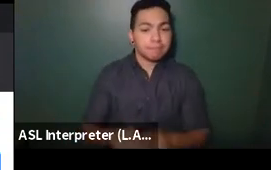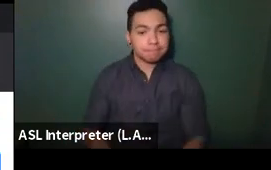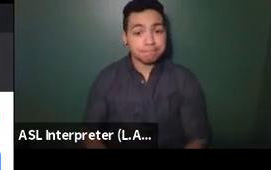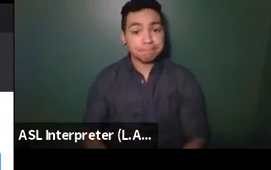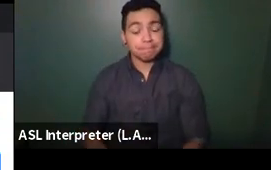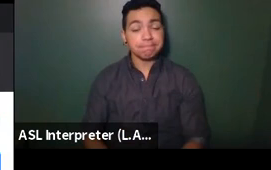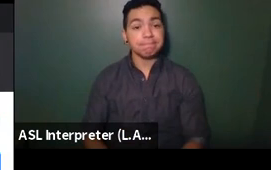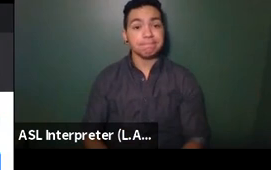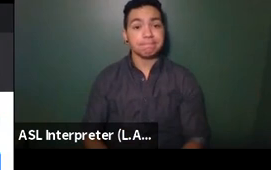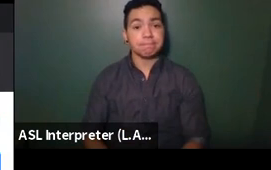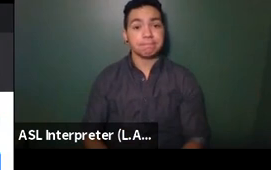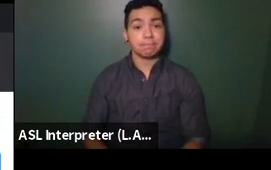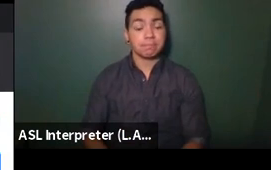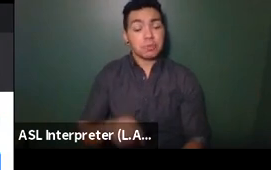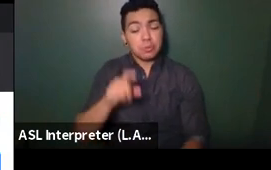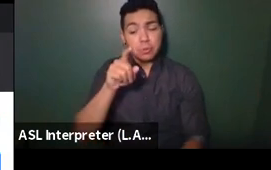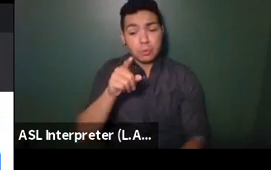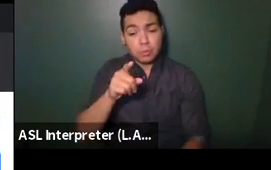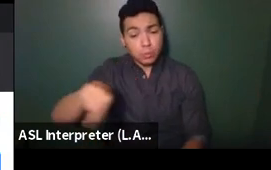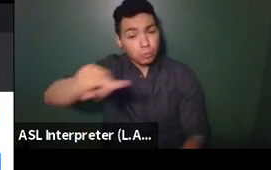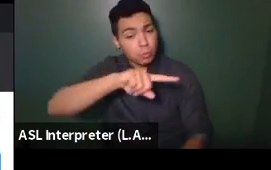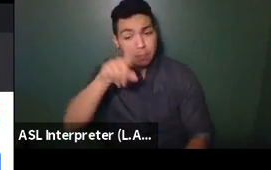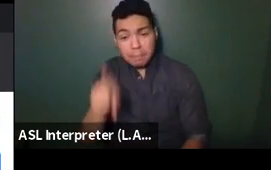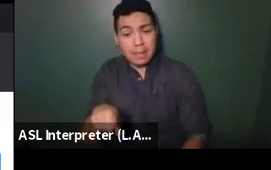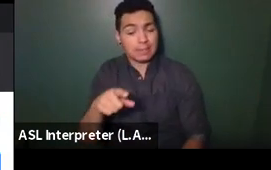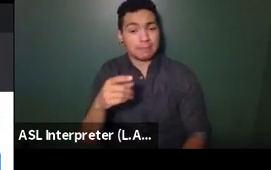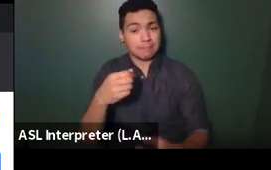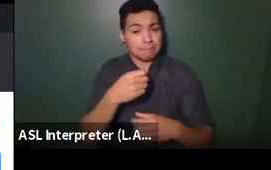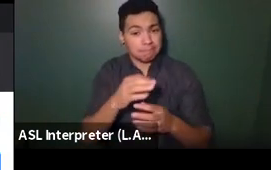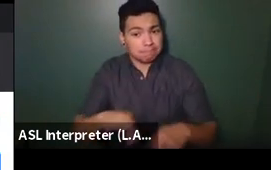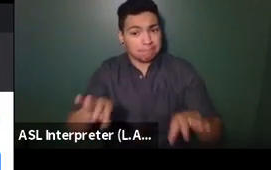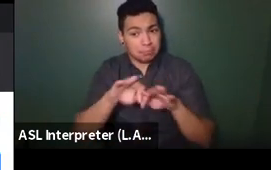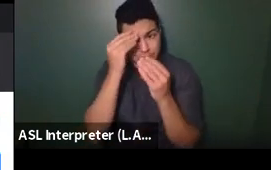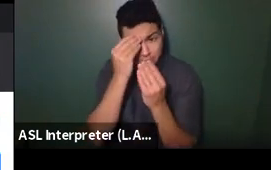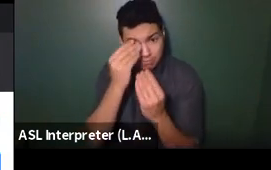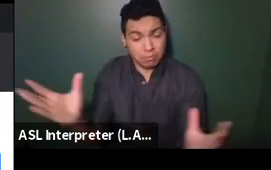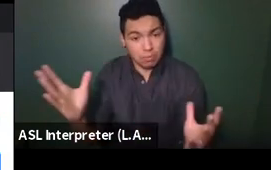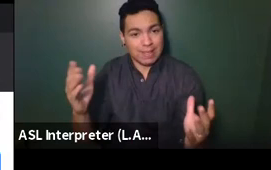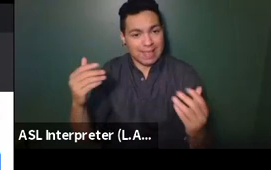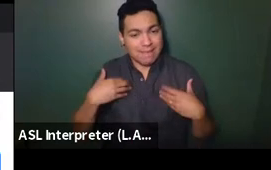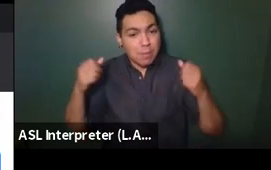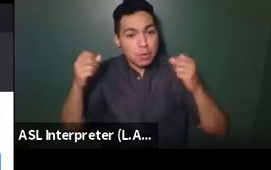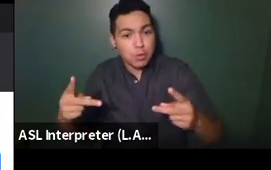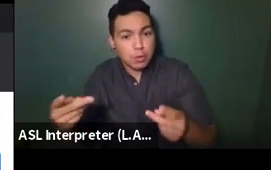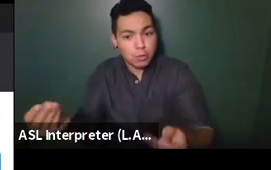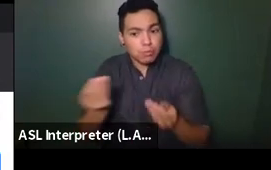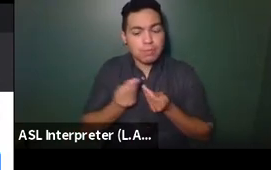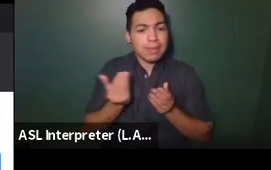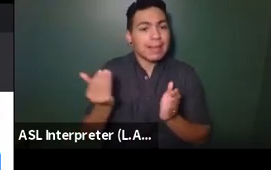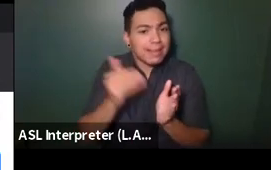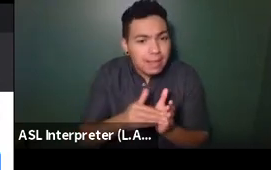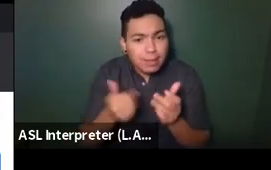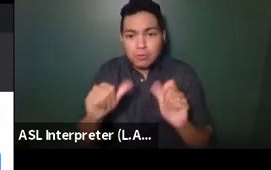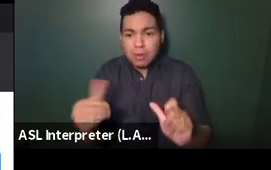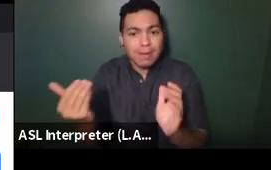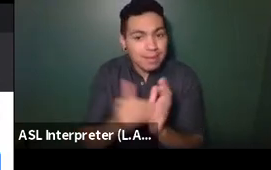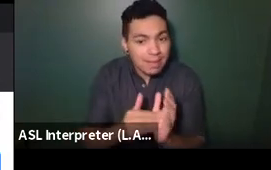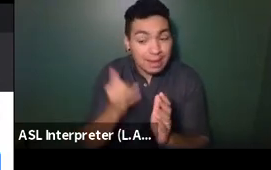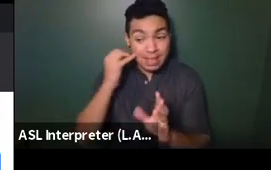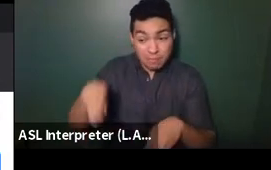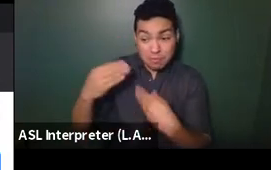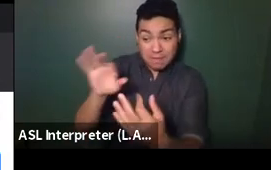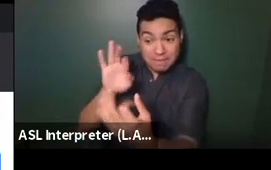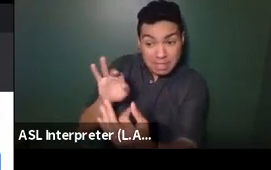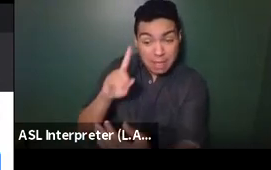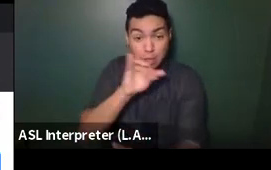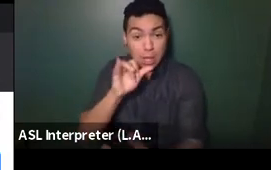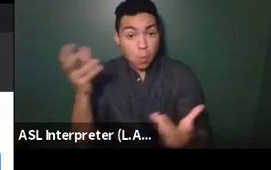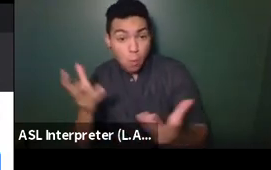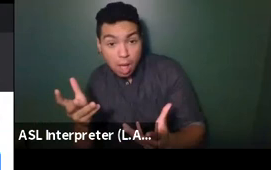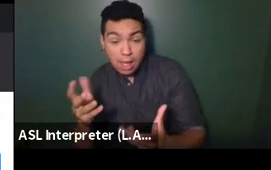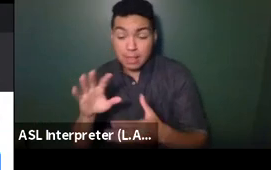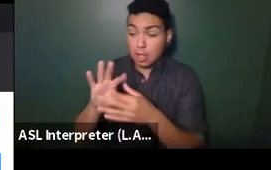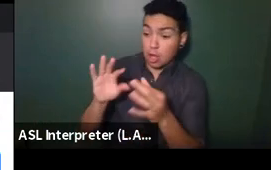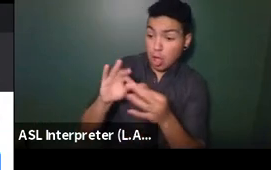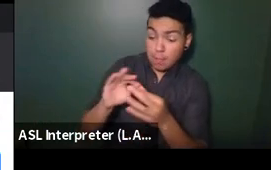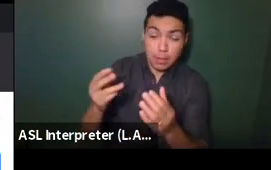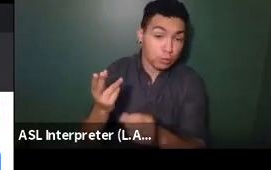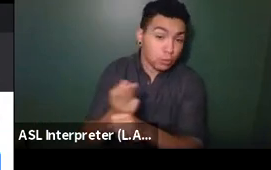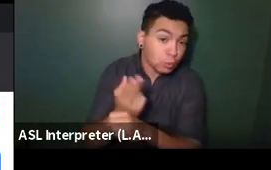Katherine Livick - ESD 112: make sure they know that they have a chance to turn something in more than once, that they may receive feedback from you in a certain way and maybe the comments or the way you choose to do that. Or maybe